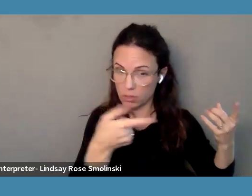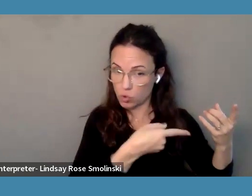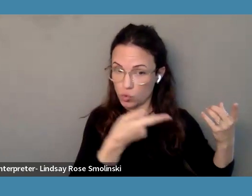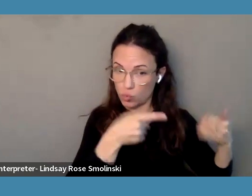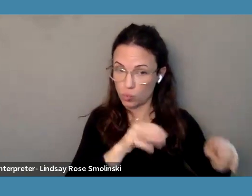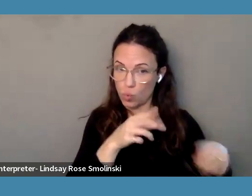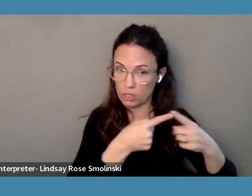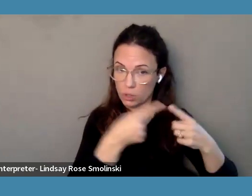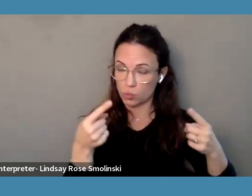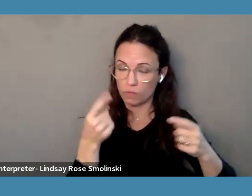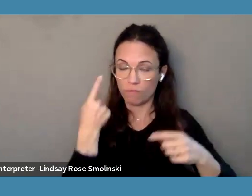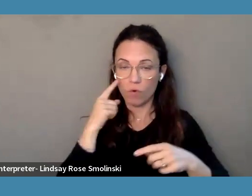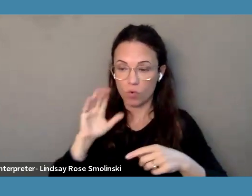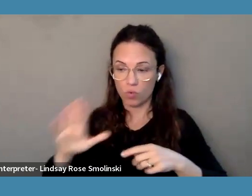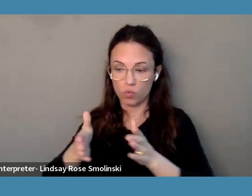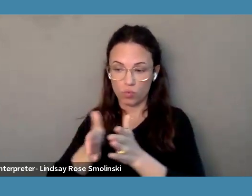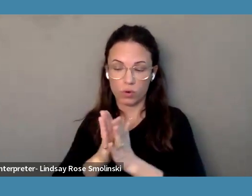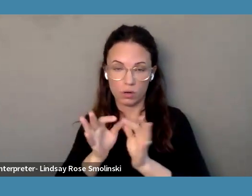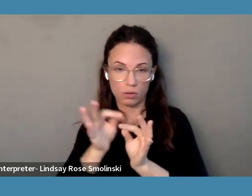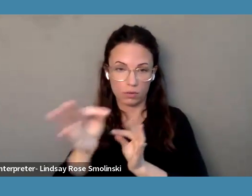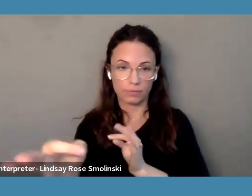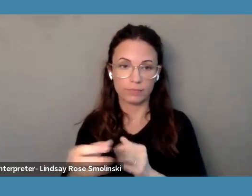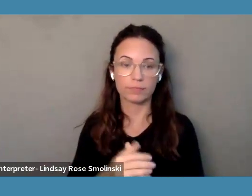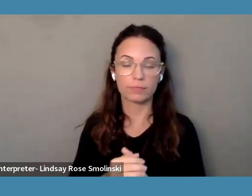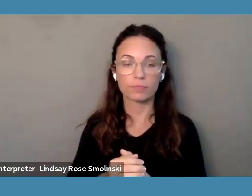for the continuance, excuse me.